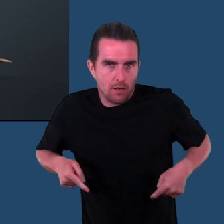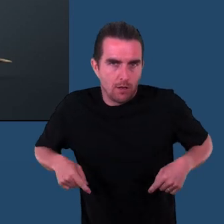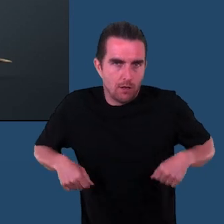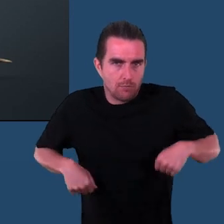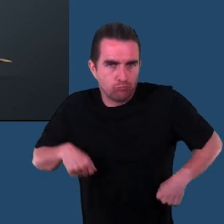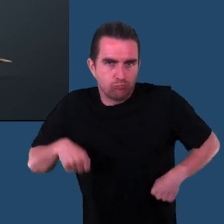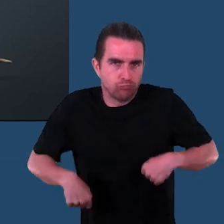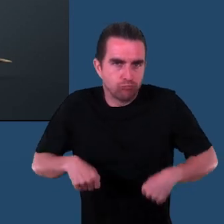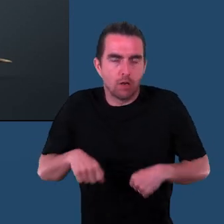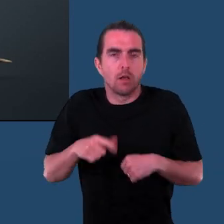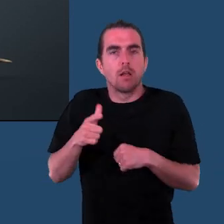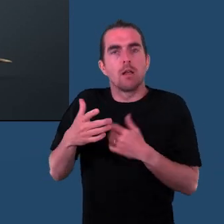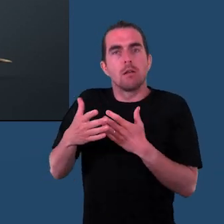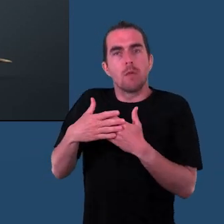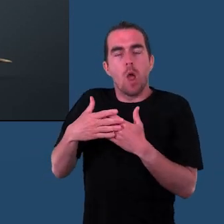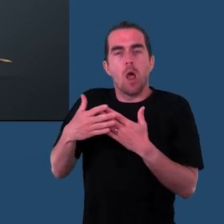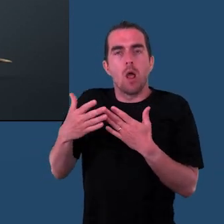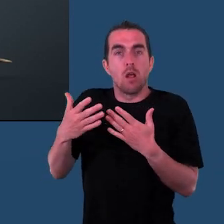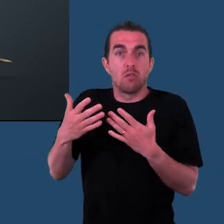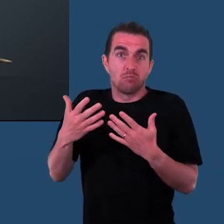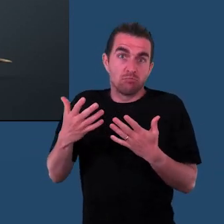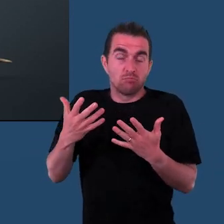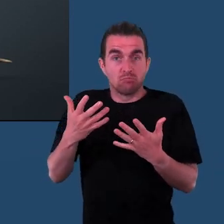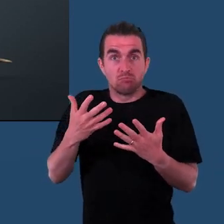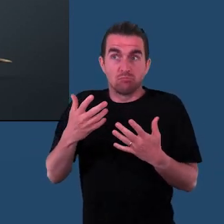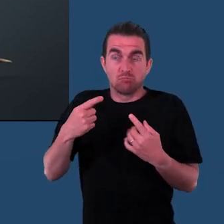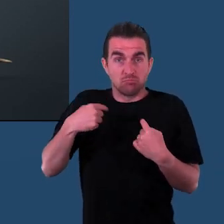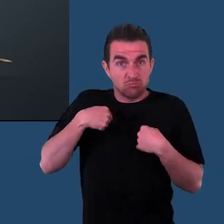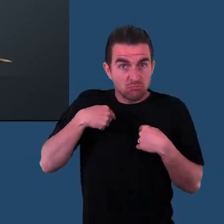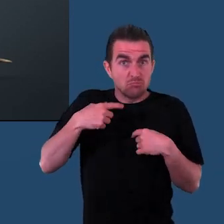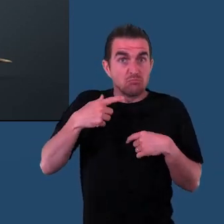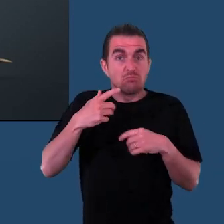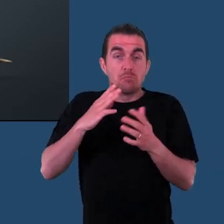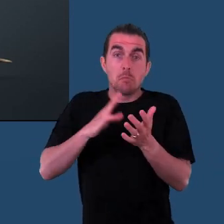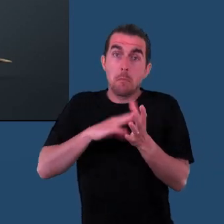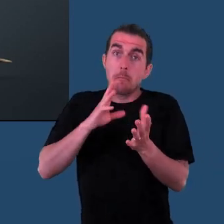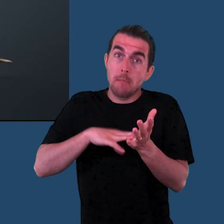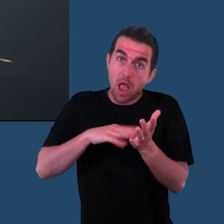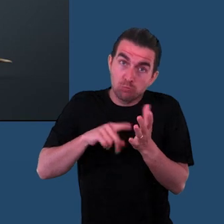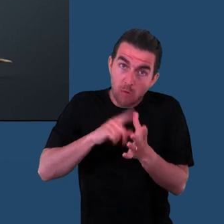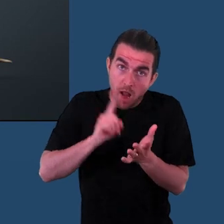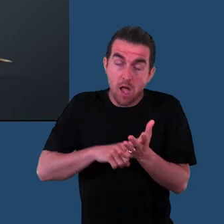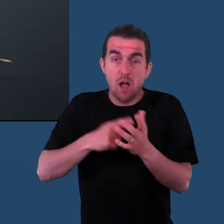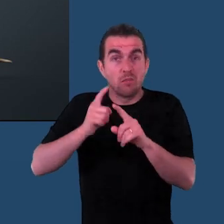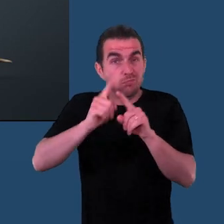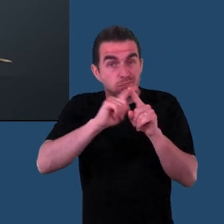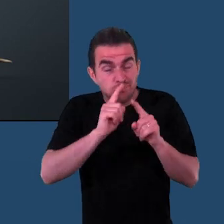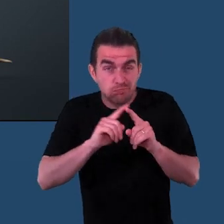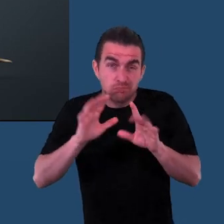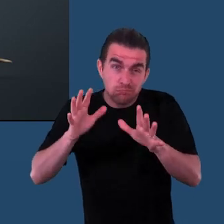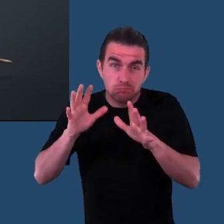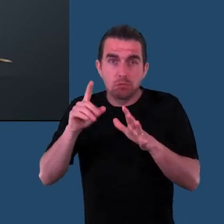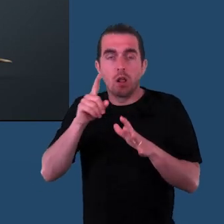these animals are more closely related to you and I, and many other mammals. And I can show you this,